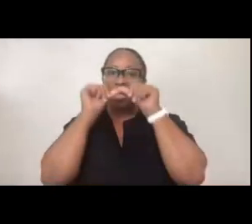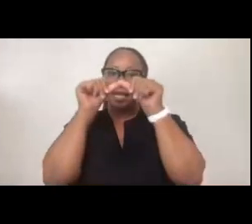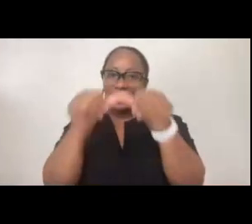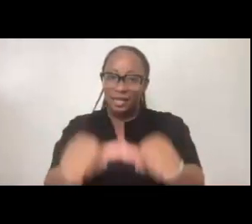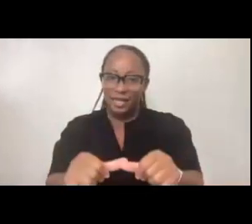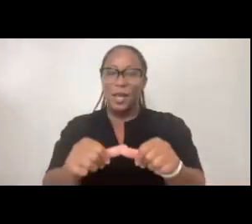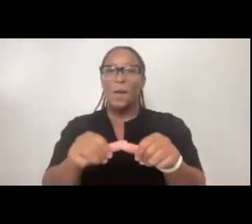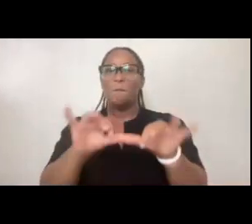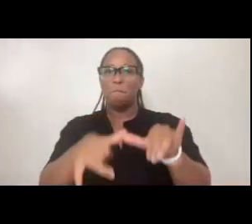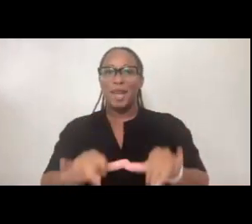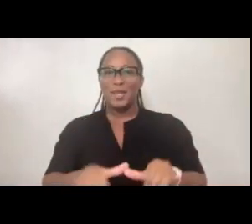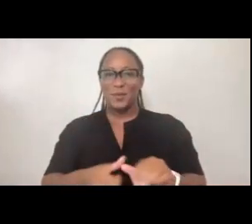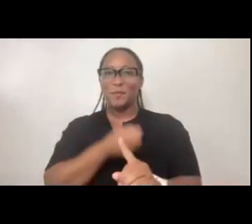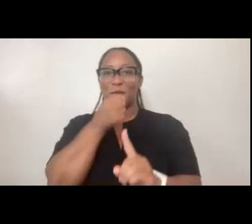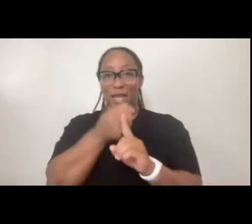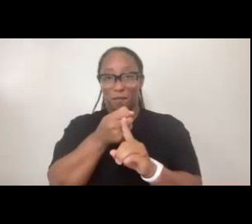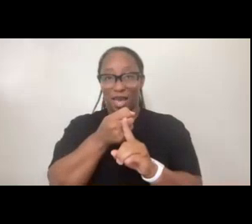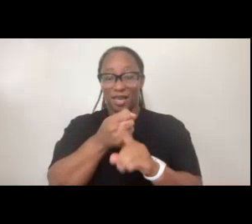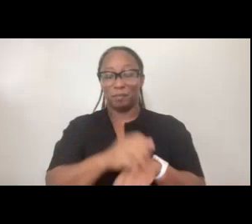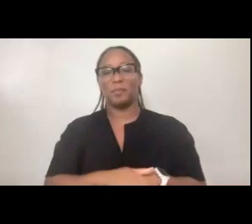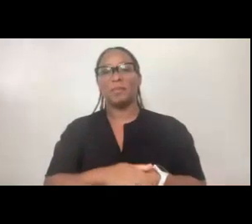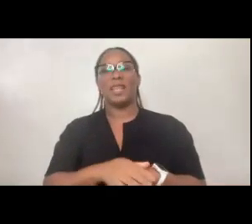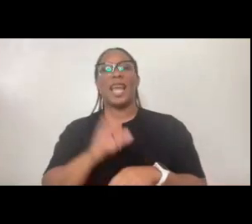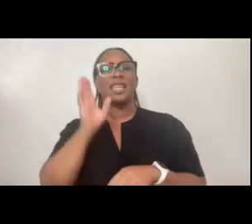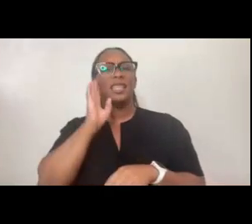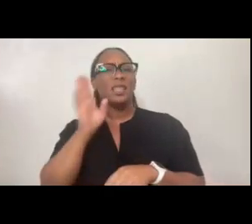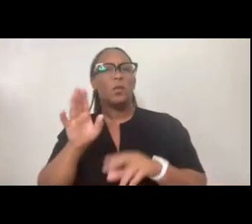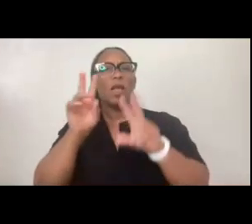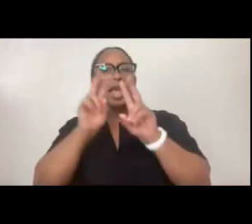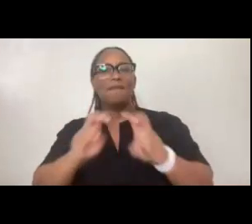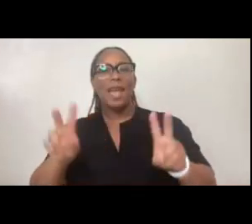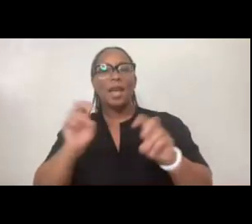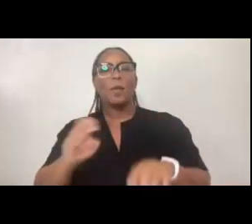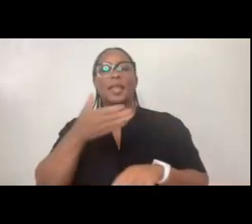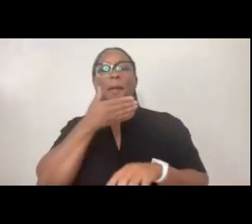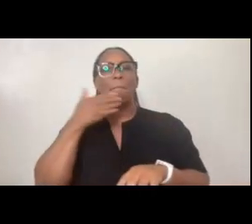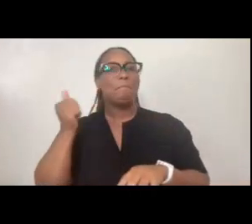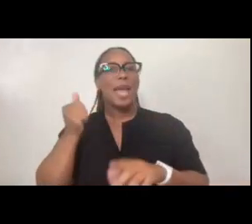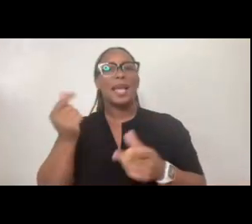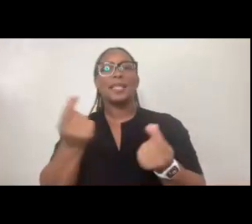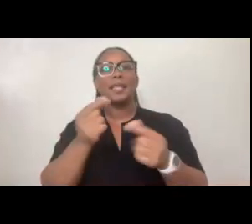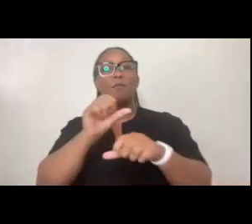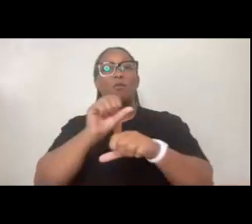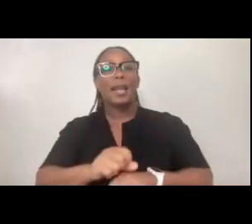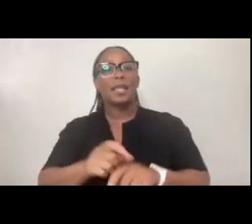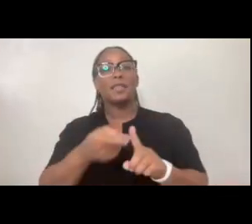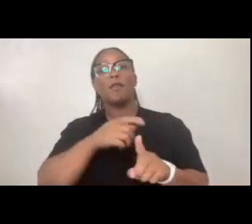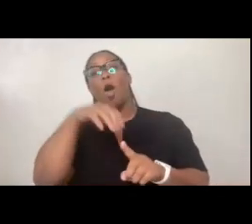lasting impact along the way. She will evaluate best practices from other States and communities,